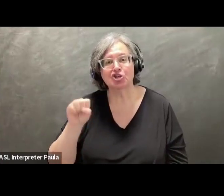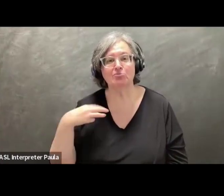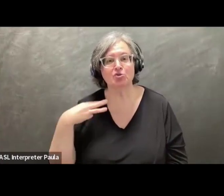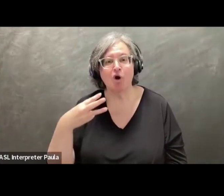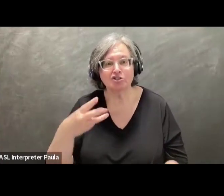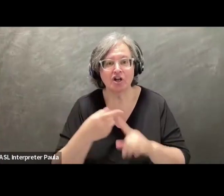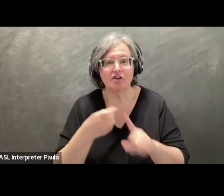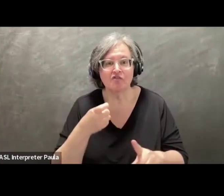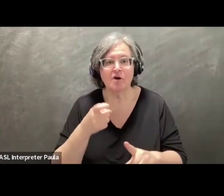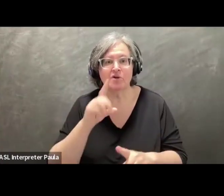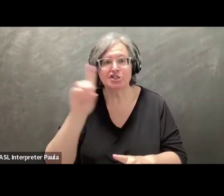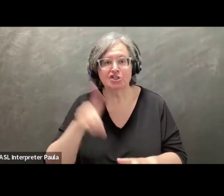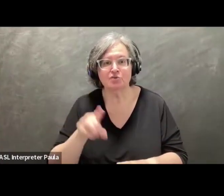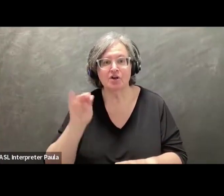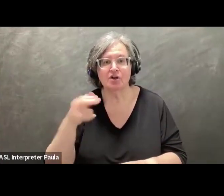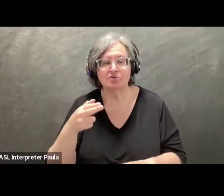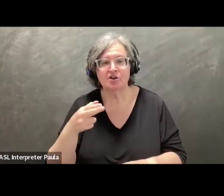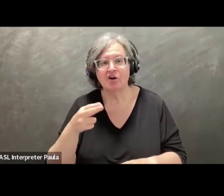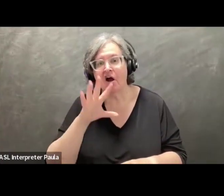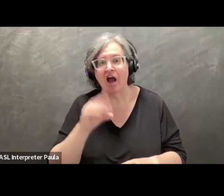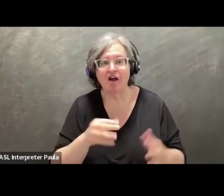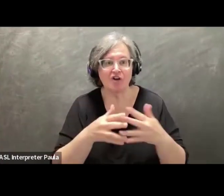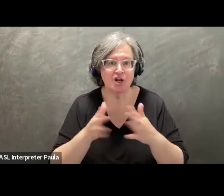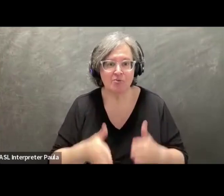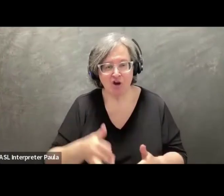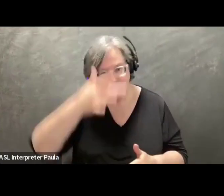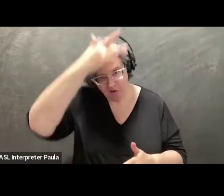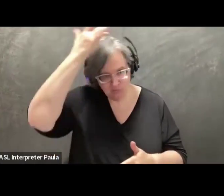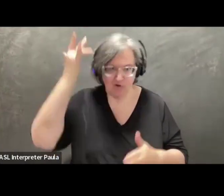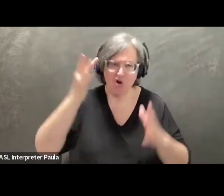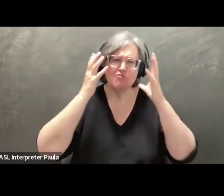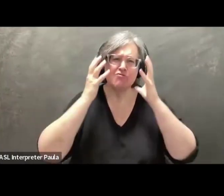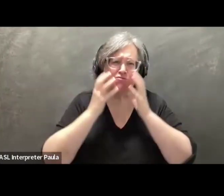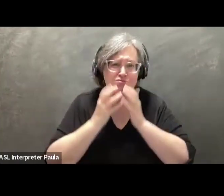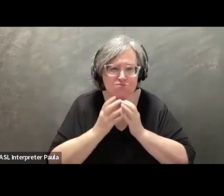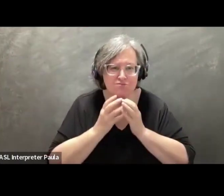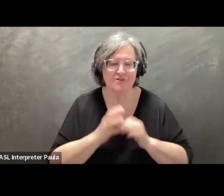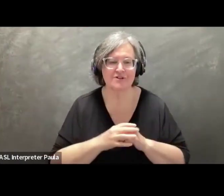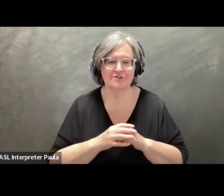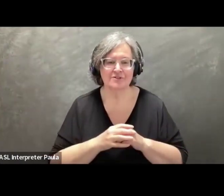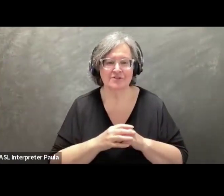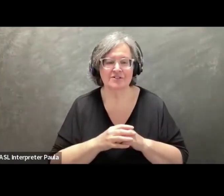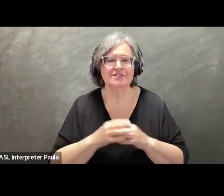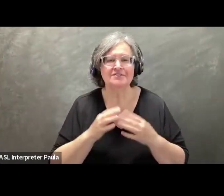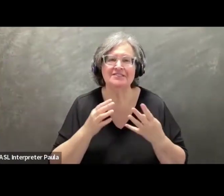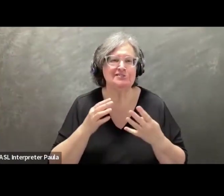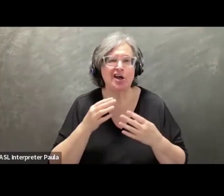African American. Bald head, big beard, salt and pepper beard, go